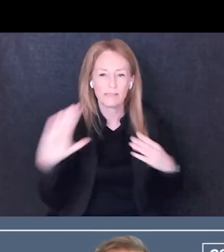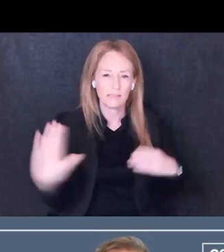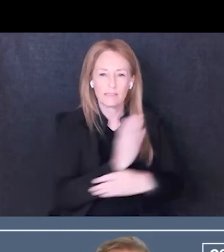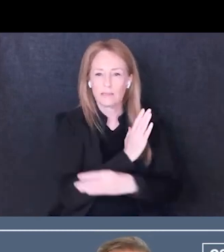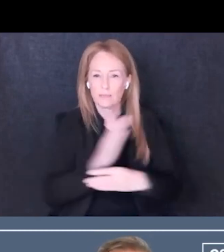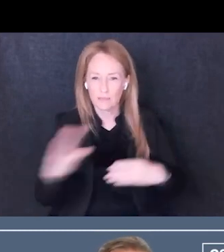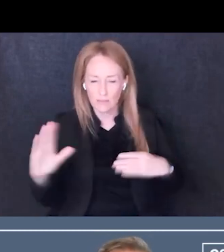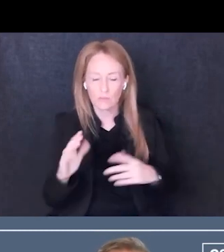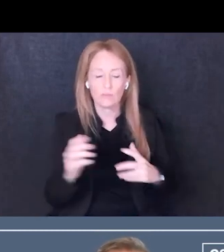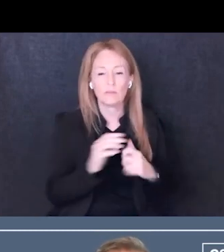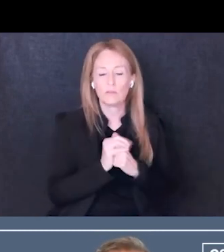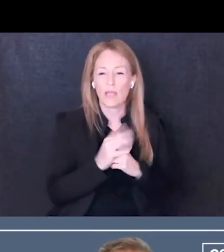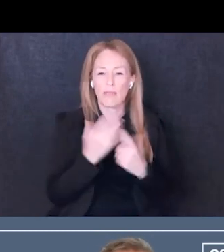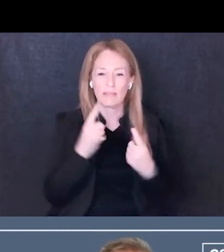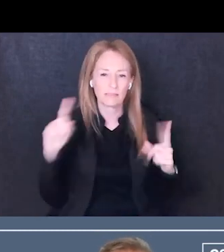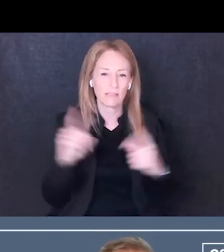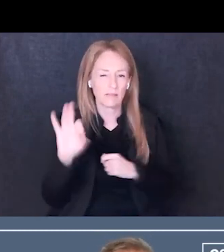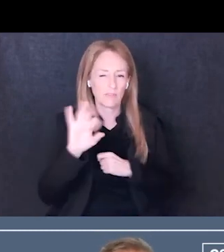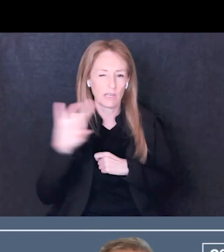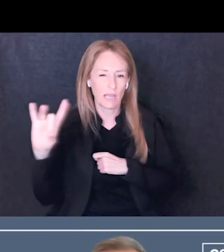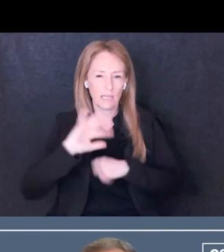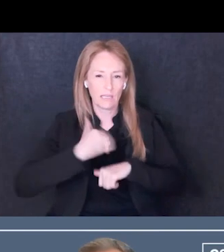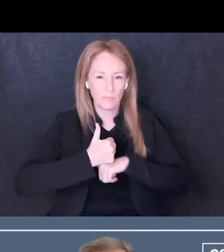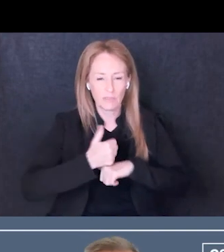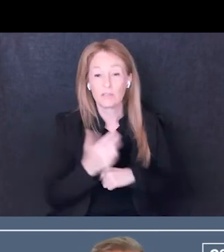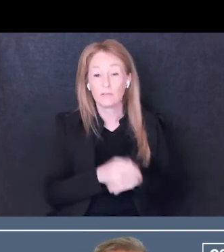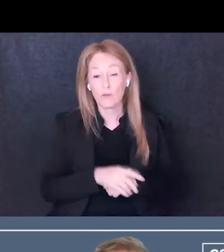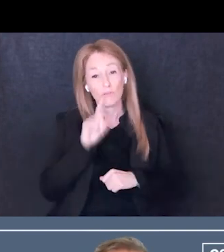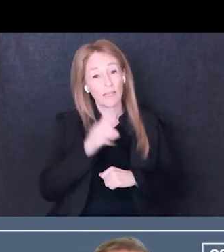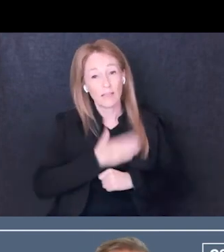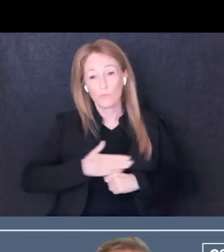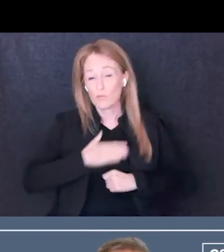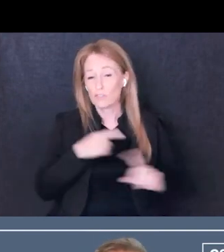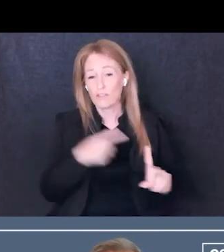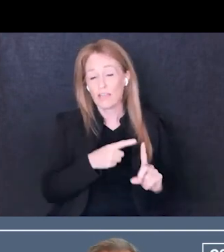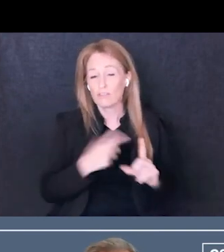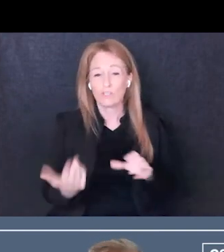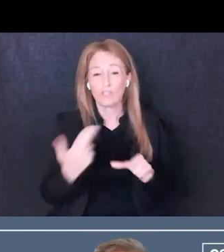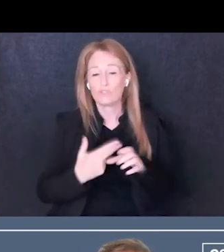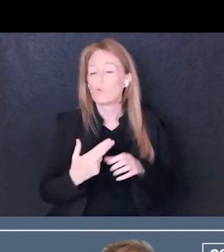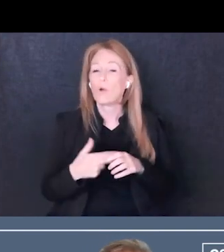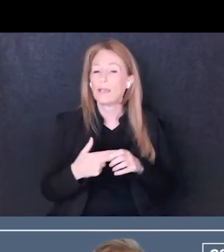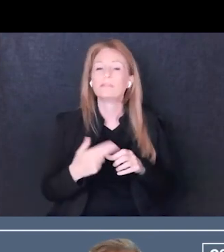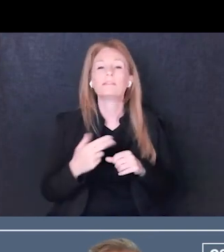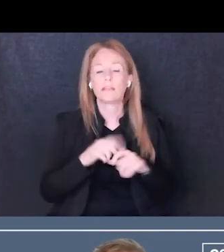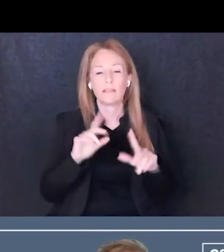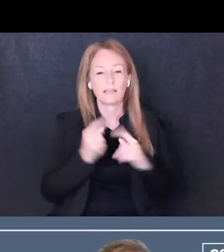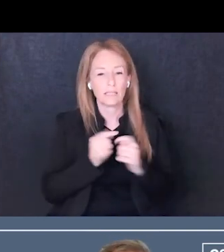IMPLEMENTATION AND REALLY EXCITED FOR HER TO JOIN OUR TEAM WITH HER EXPERIENCE.